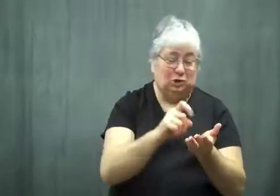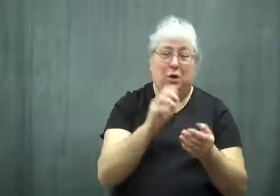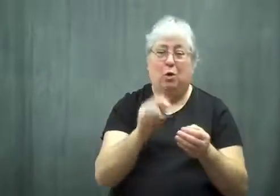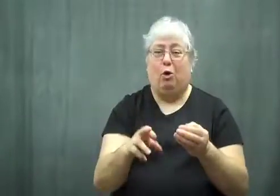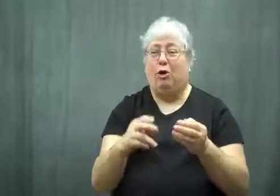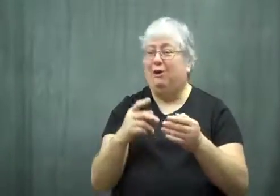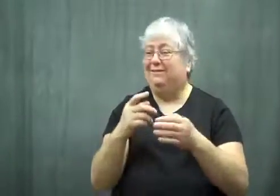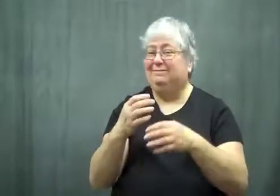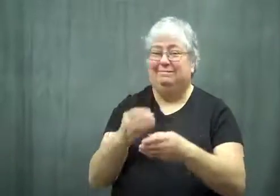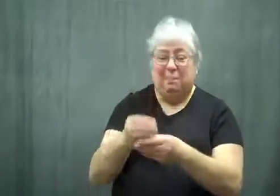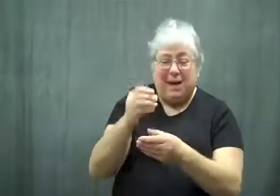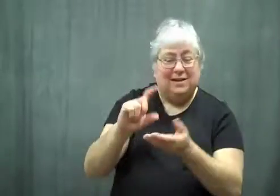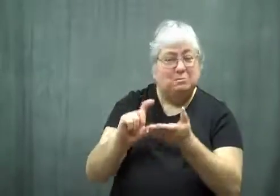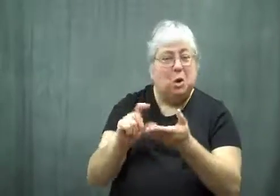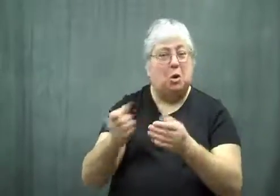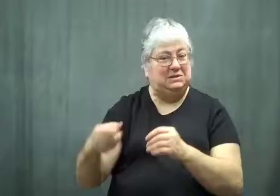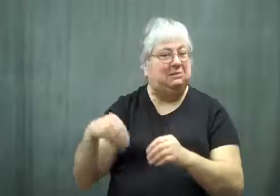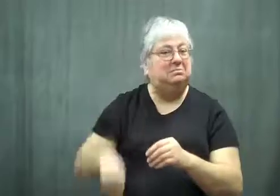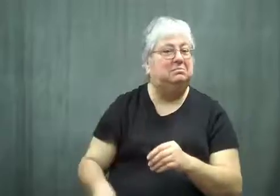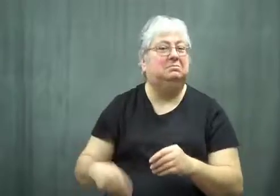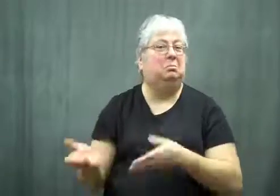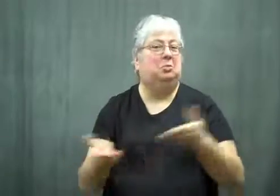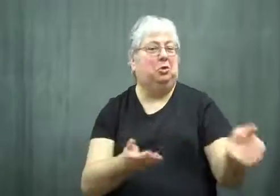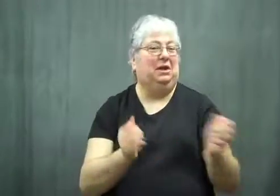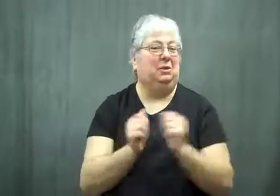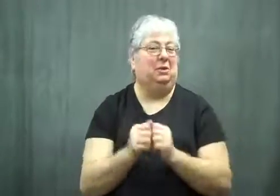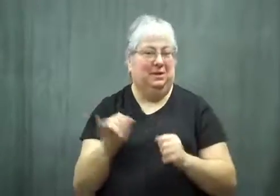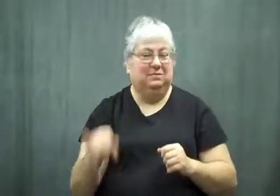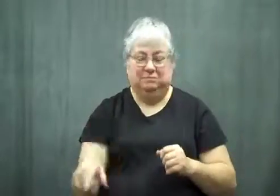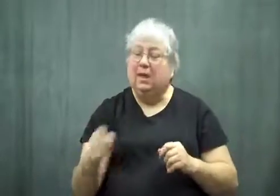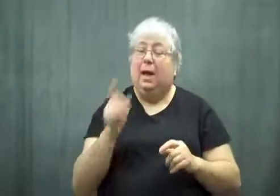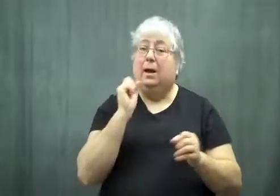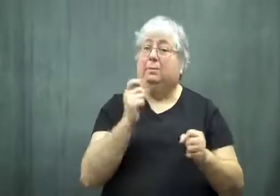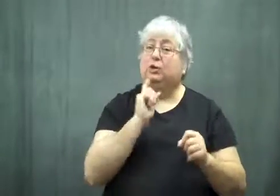It can be in a spray or in a small pocket-size container.